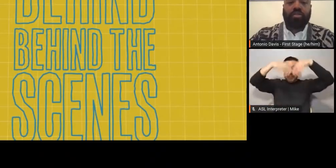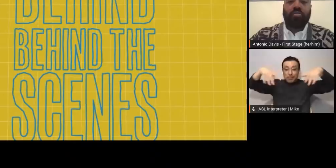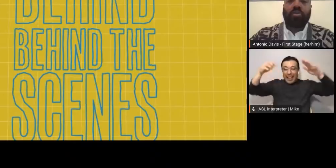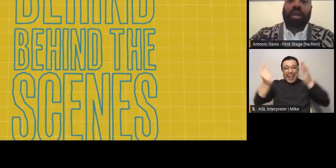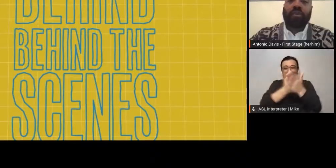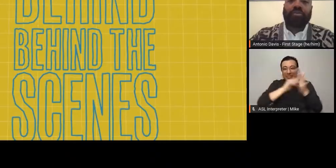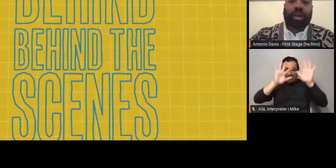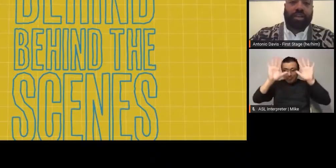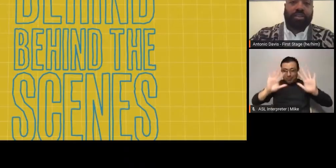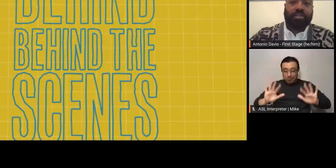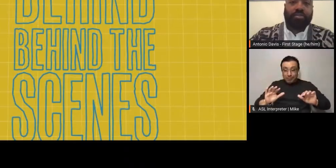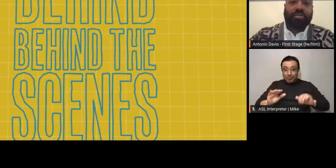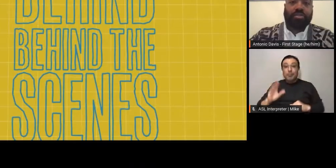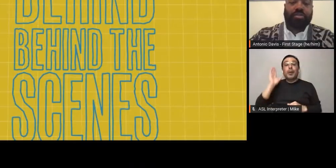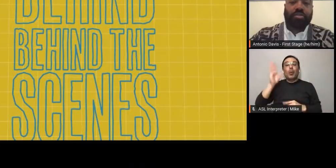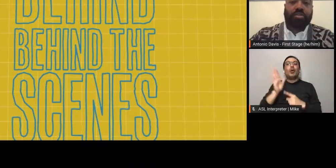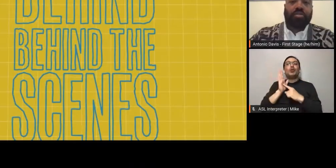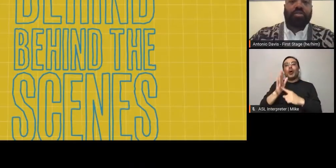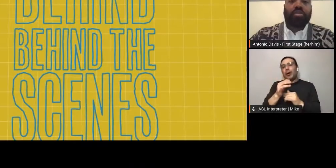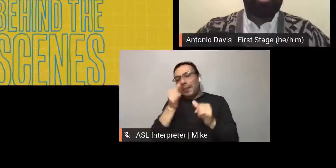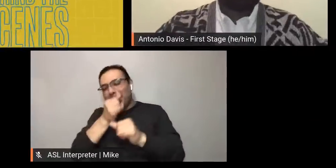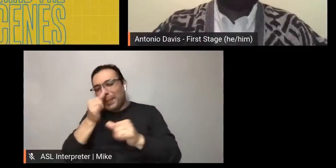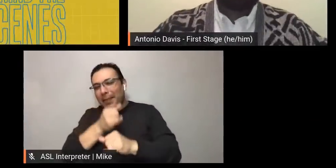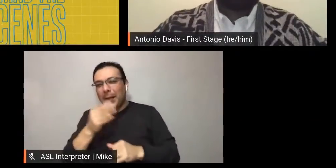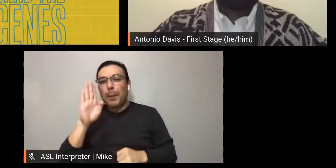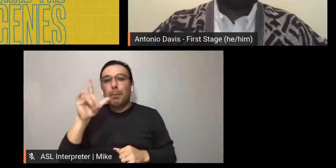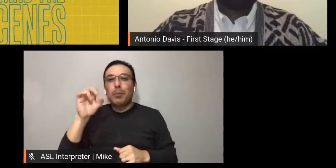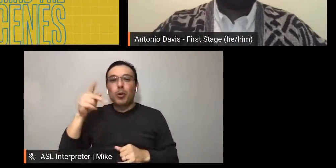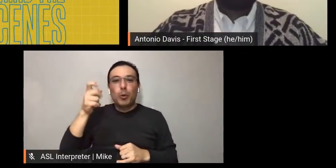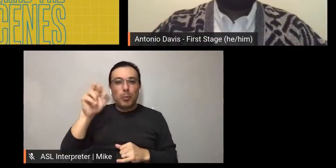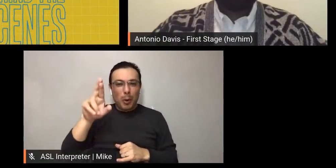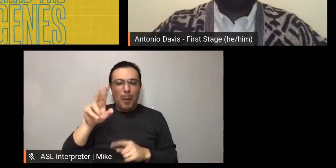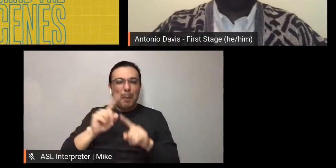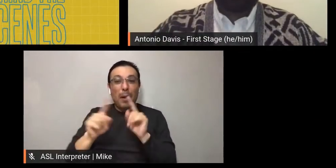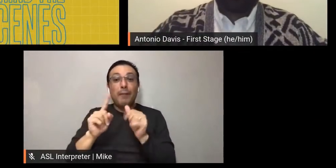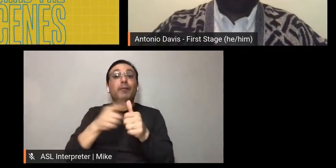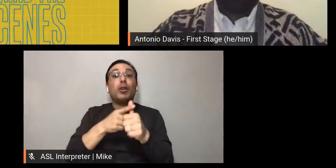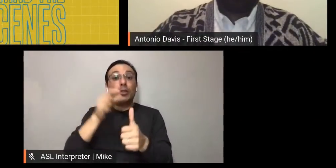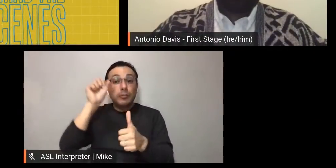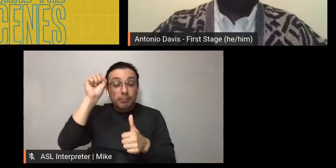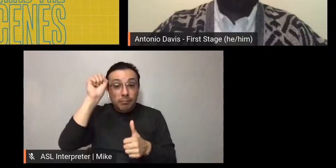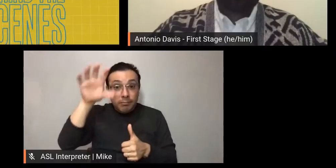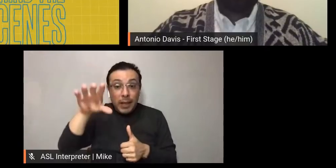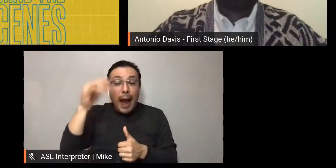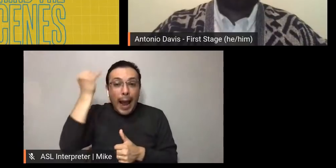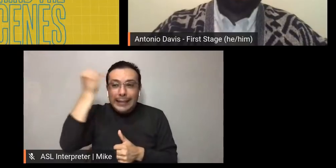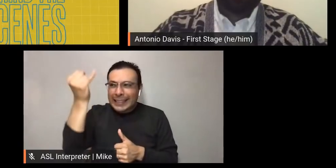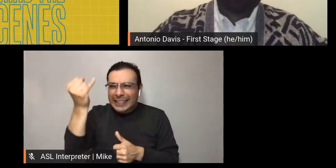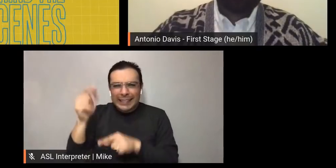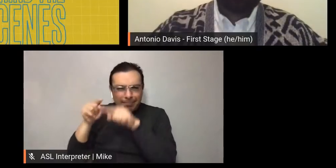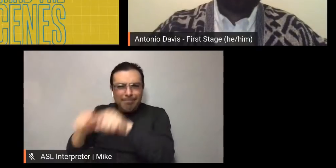Rely on your ideals; it's your mustard seed. Leverage collaboration;